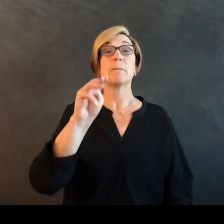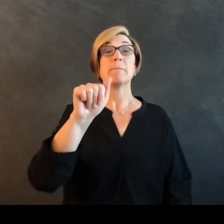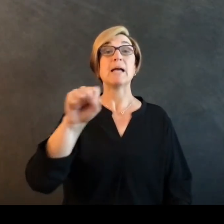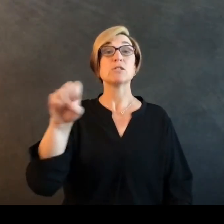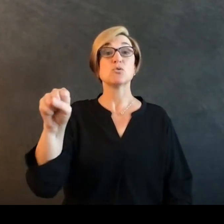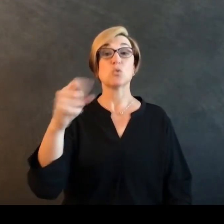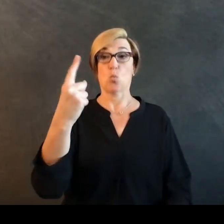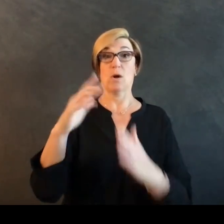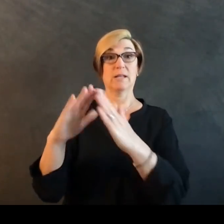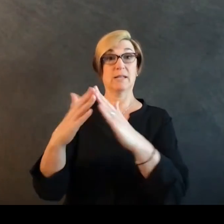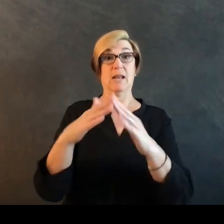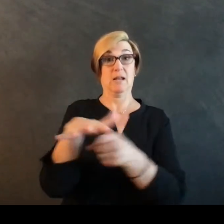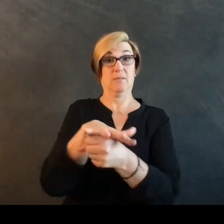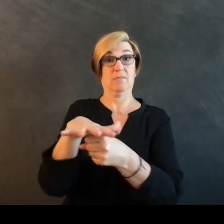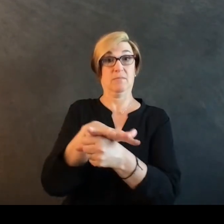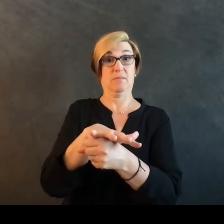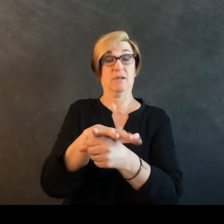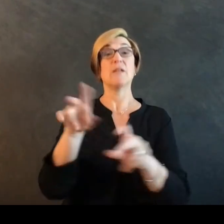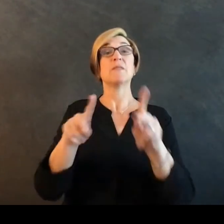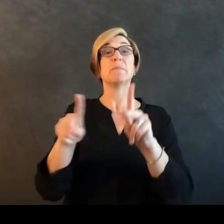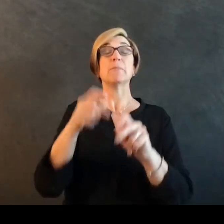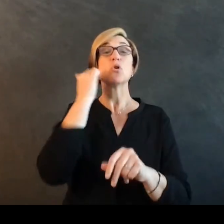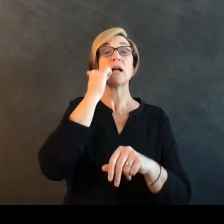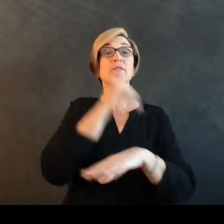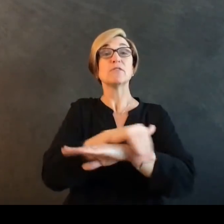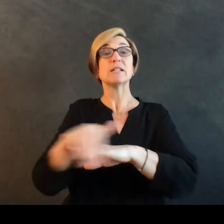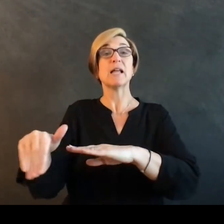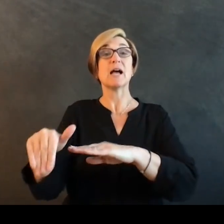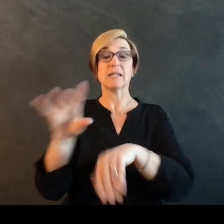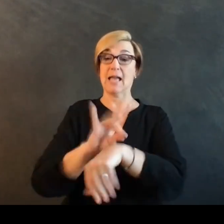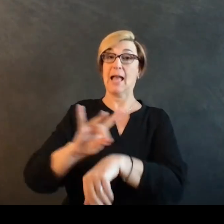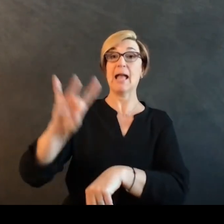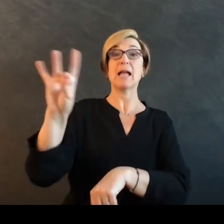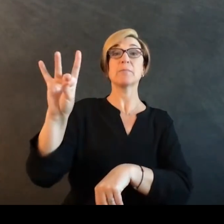out of their homes each night at eight o'clock from their porches and they sing